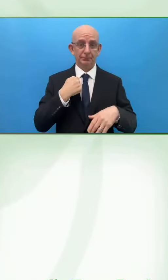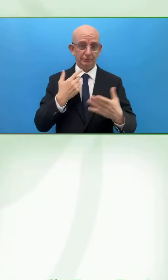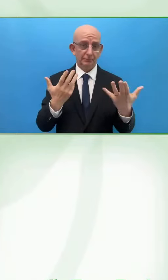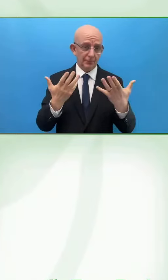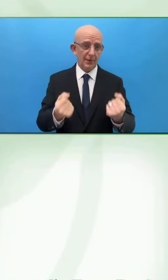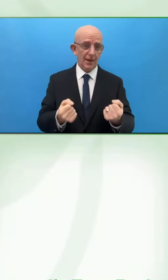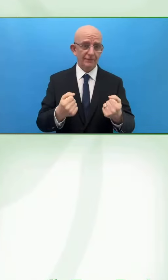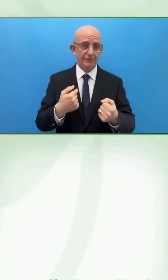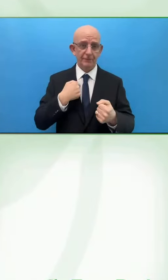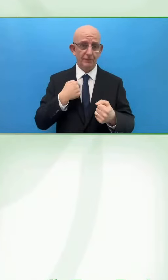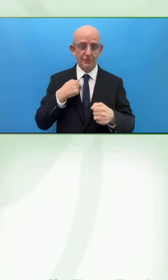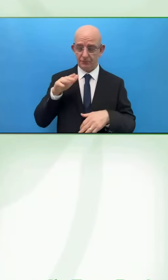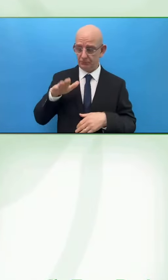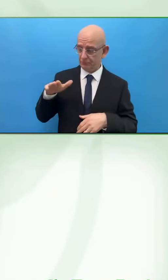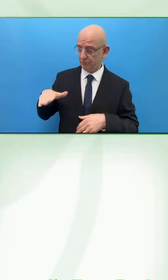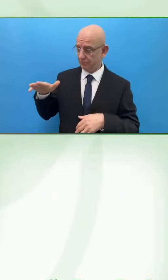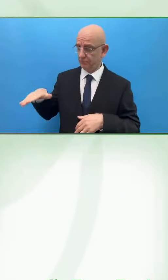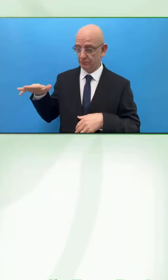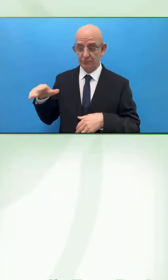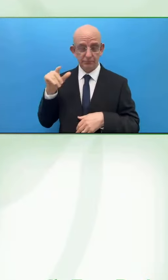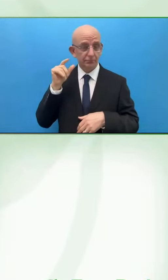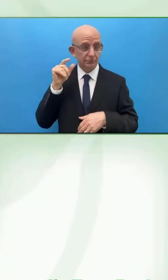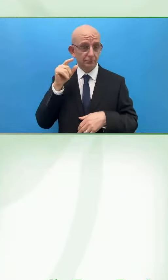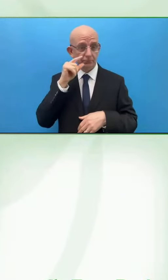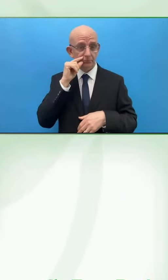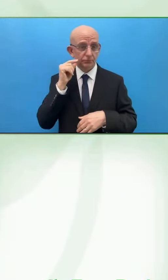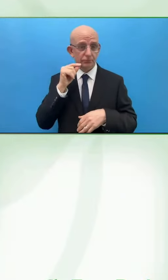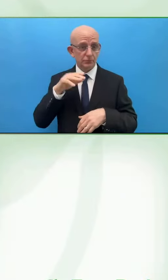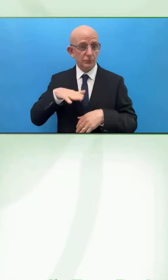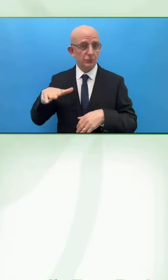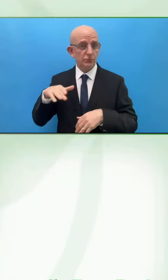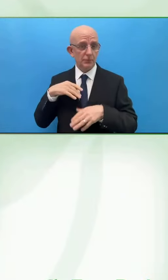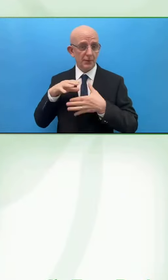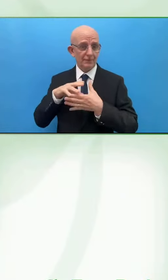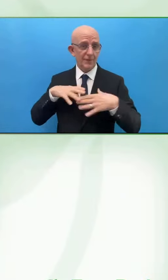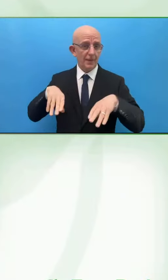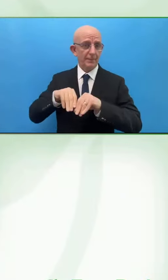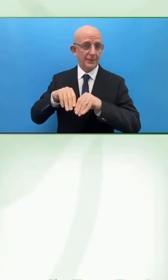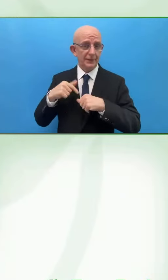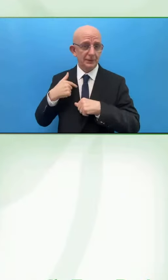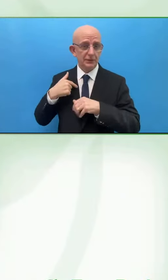to find a job and begin to bidding to society and it is going to get on with life, don't